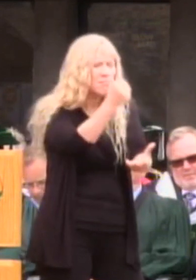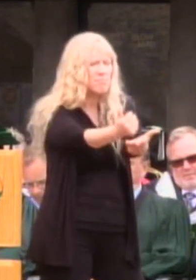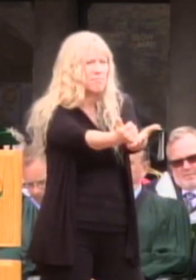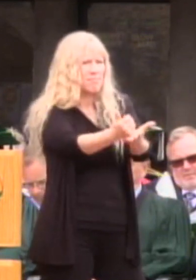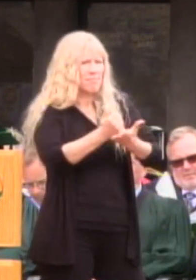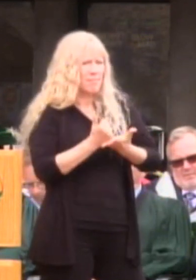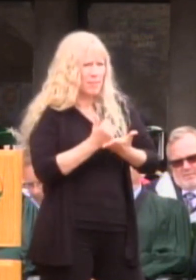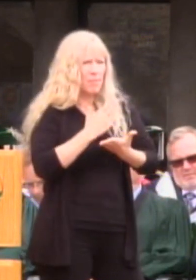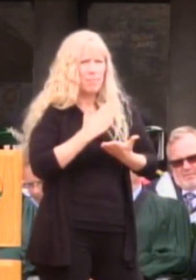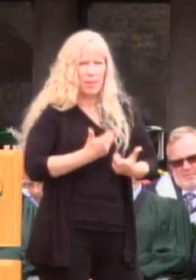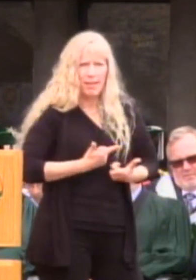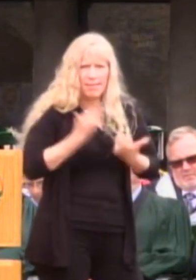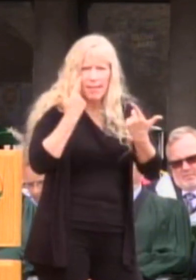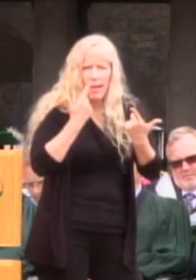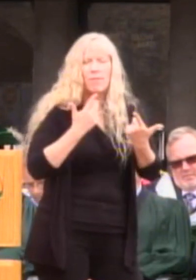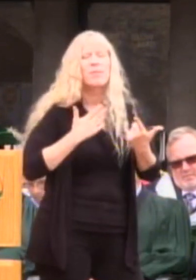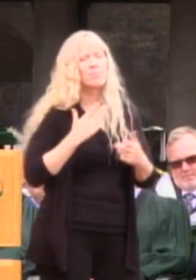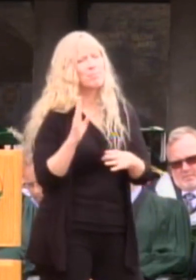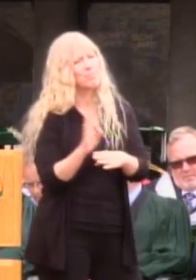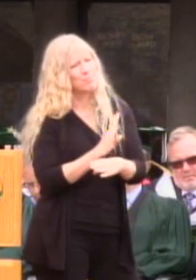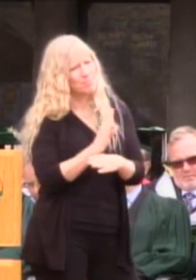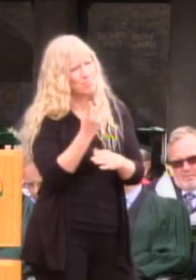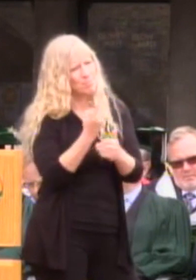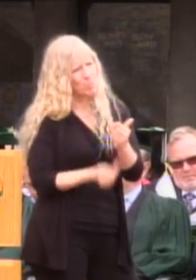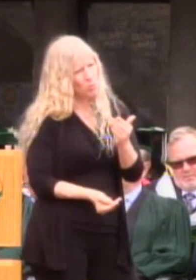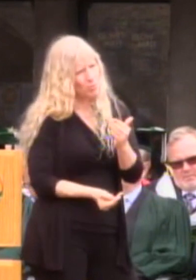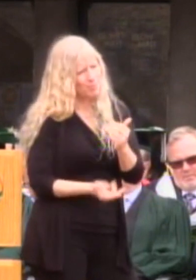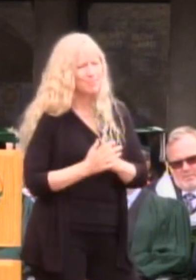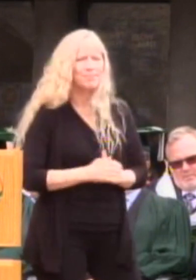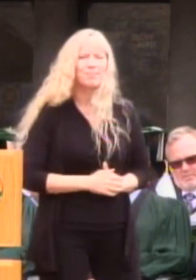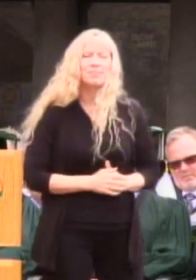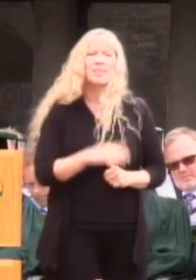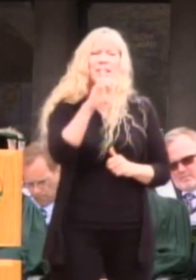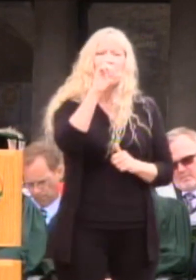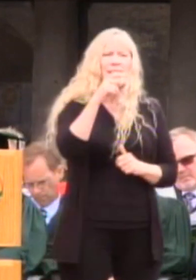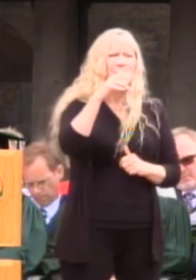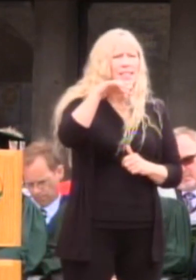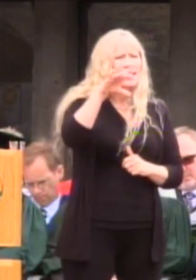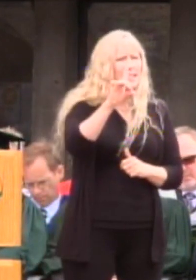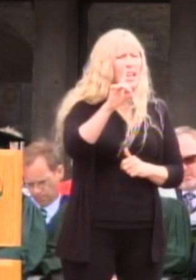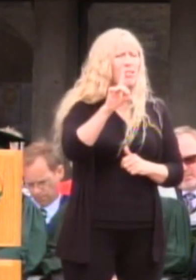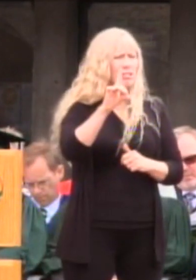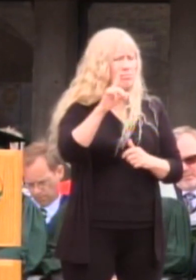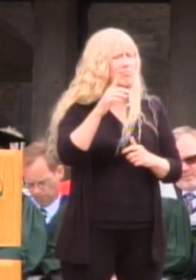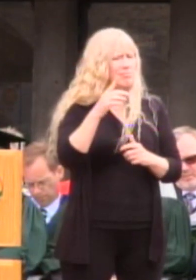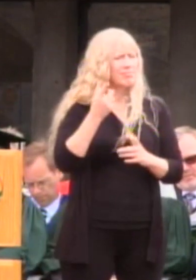life and my business career. David Patterson was instrumental in contributing to the establishment